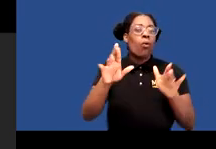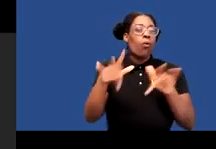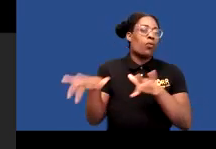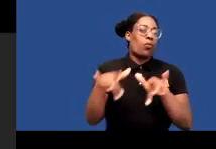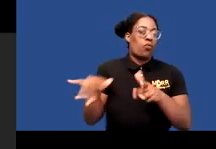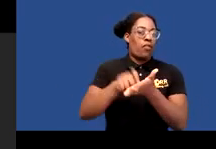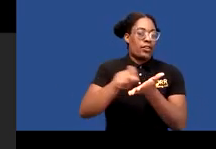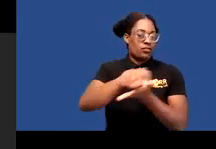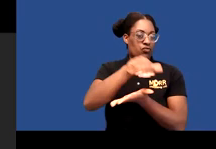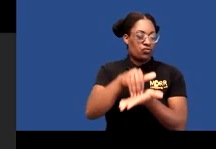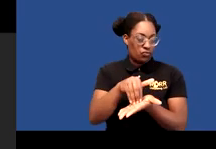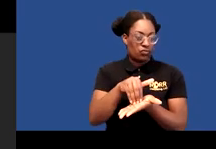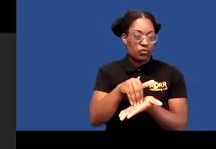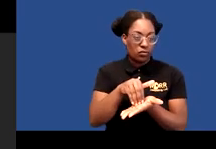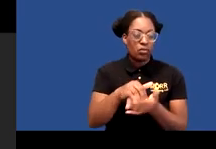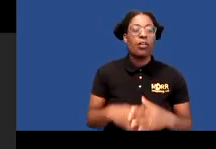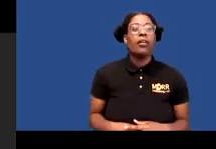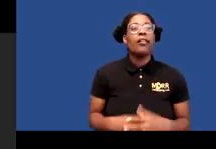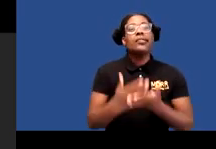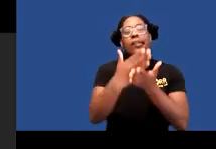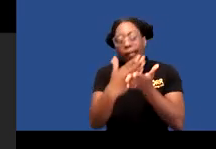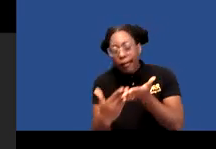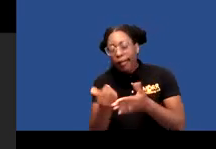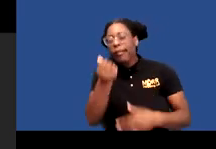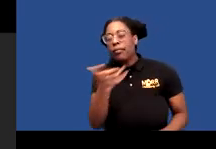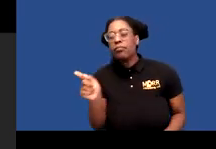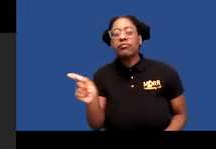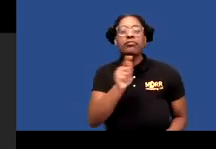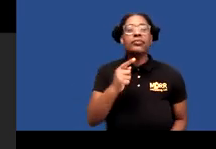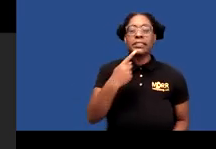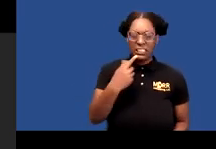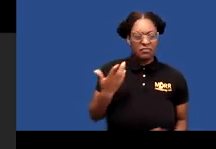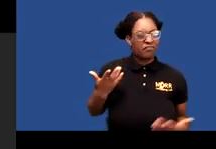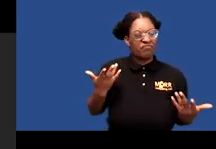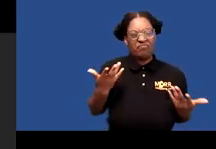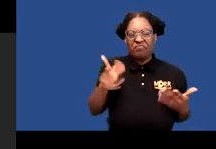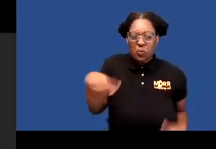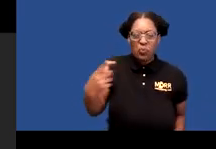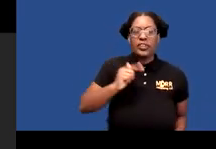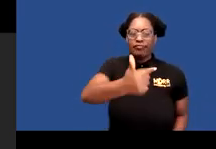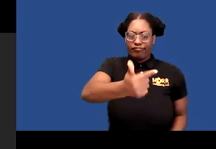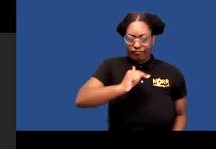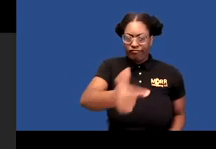Some are only asynchronous in terms of review of drafts.